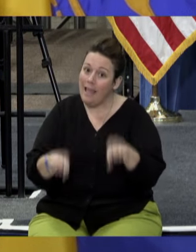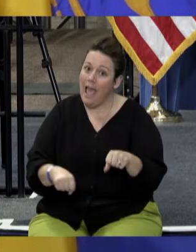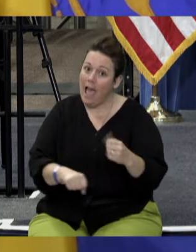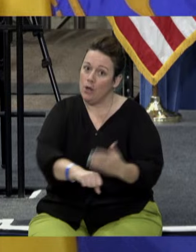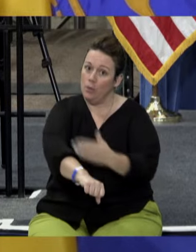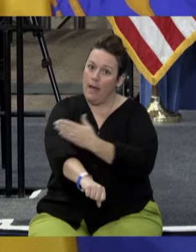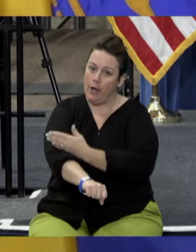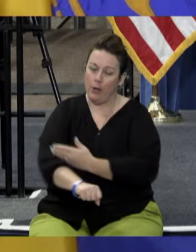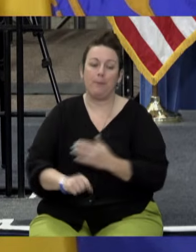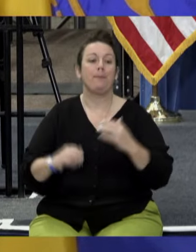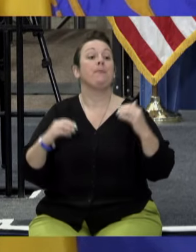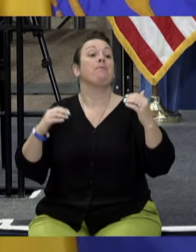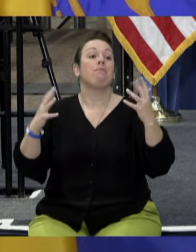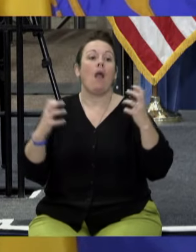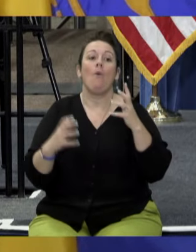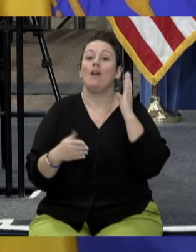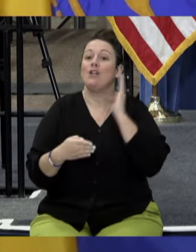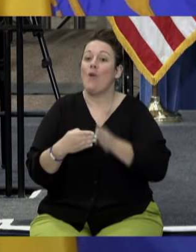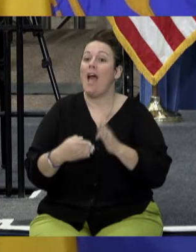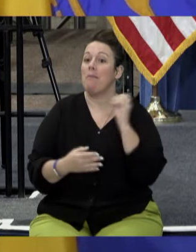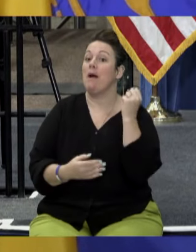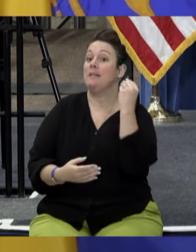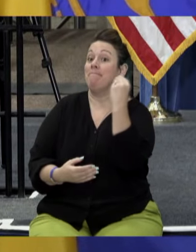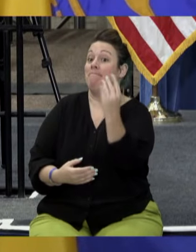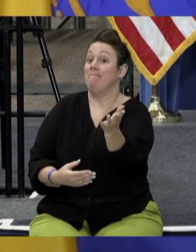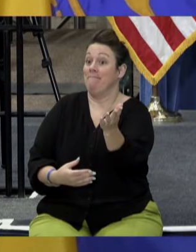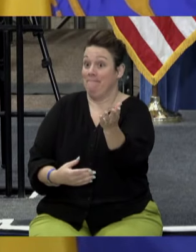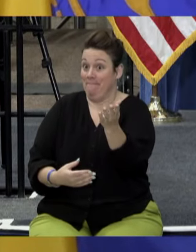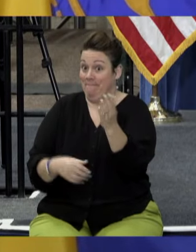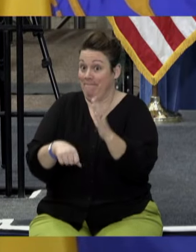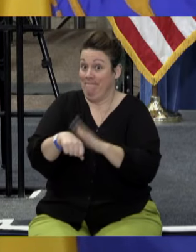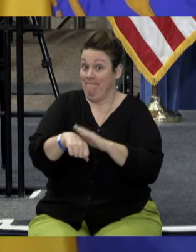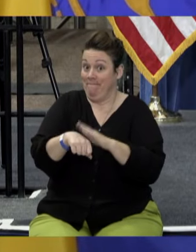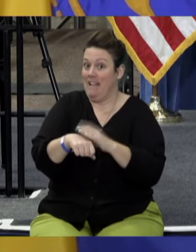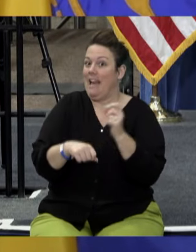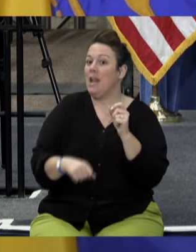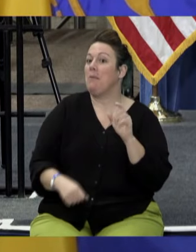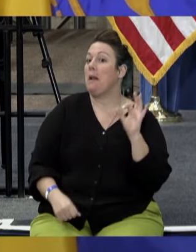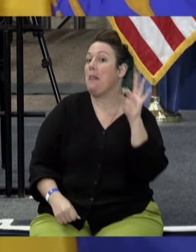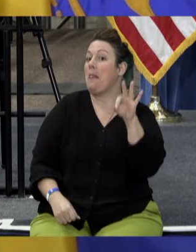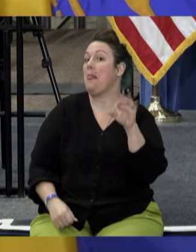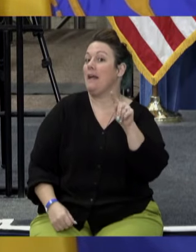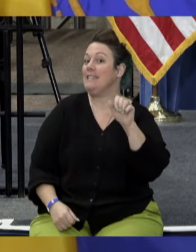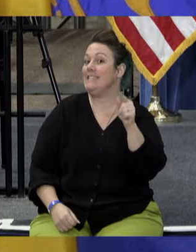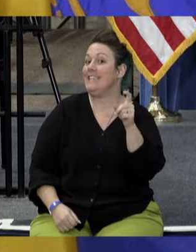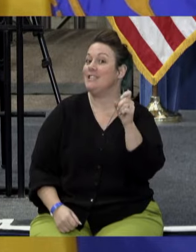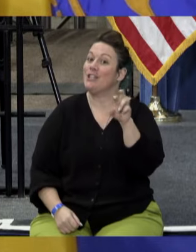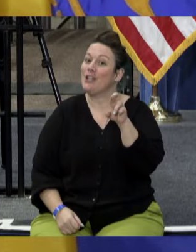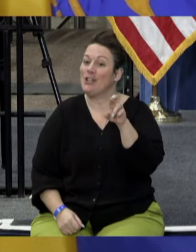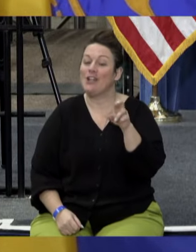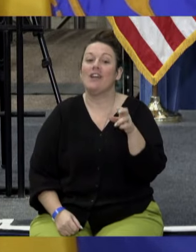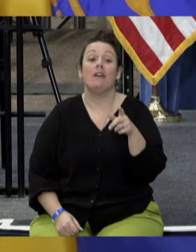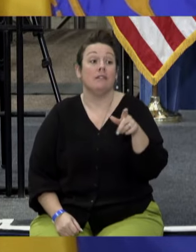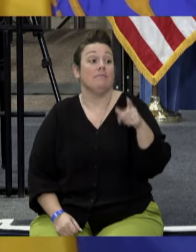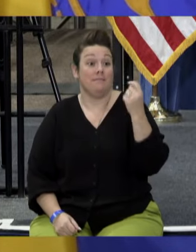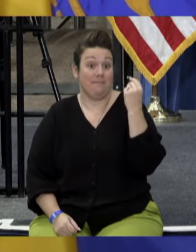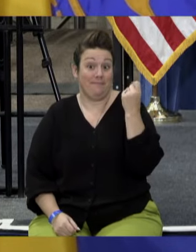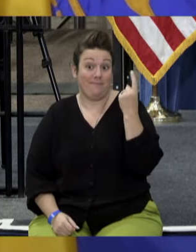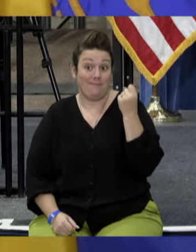I want to end by giving you a heads up and a bit of a teaser. Those advisory councils,